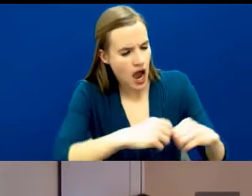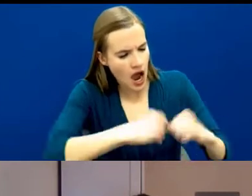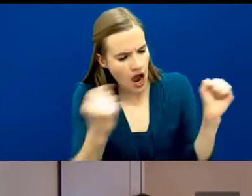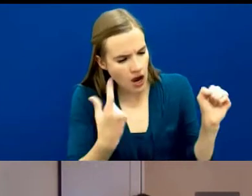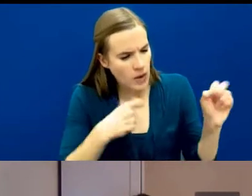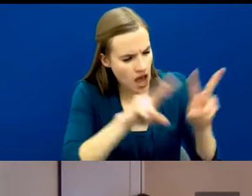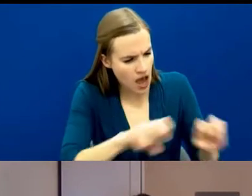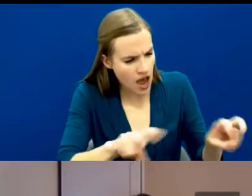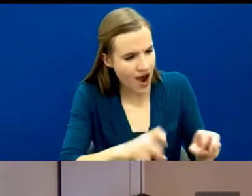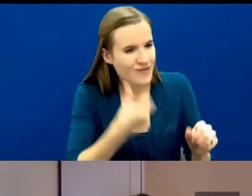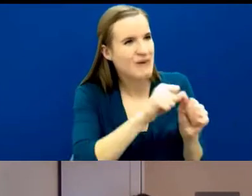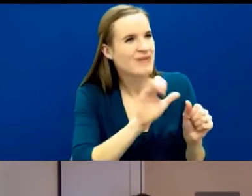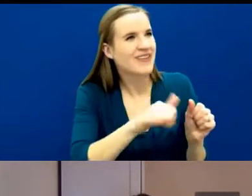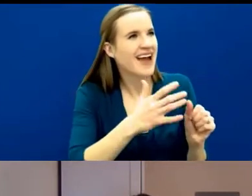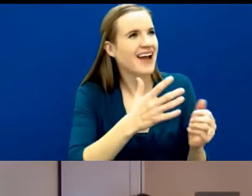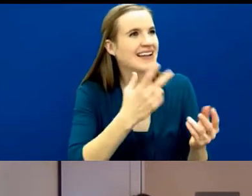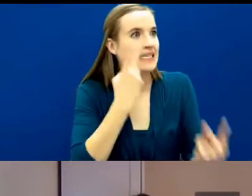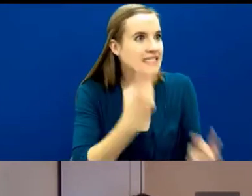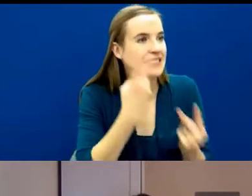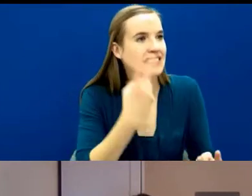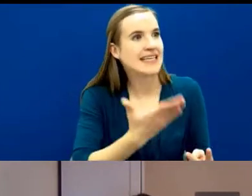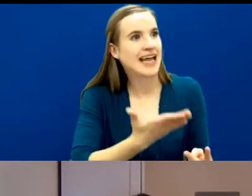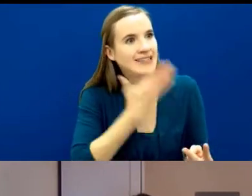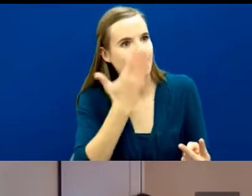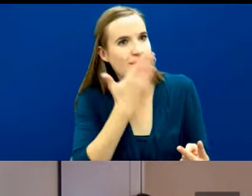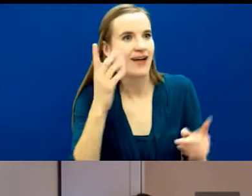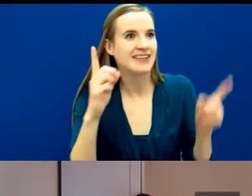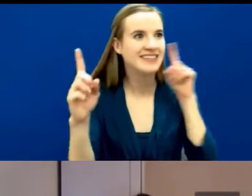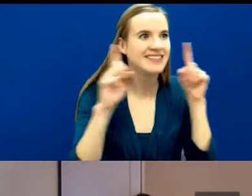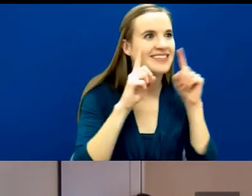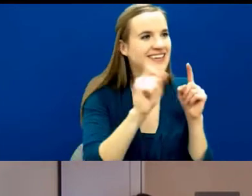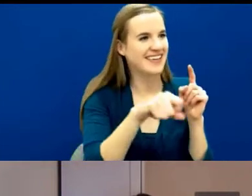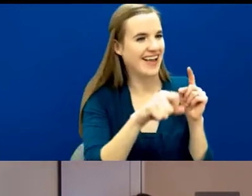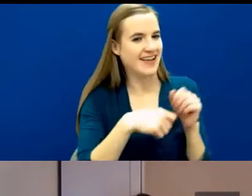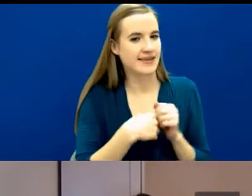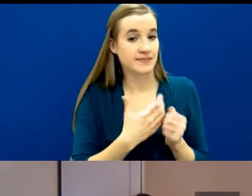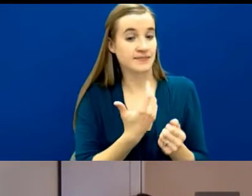Yeah. One of the really important moments to me, as we've been working